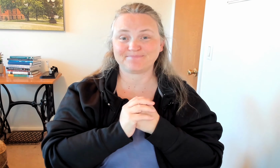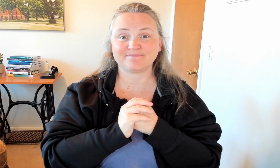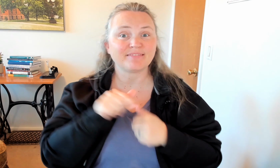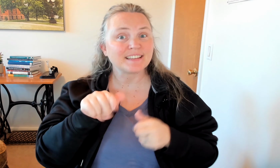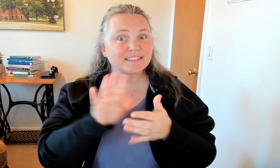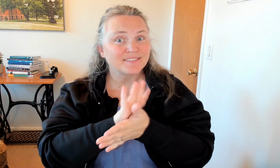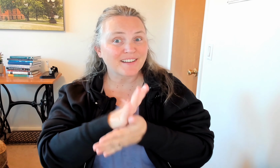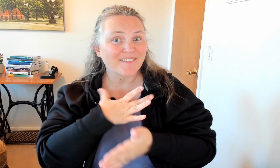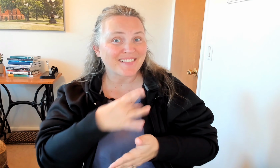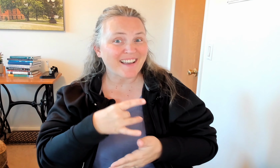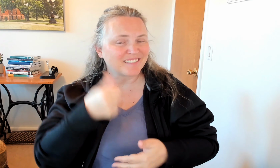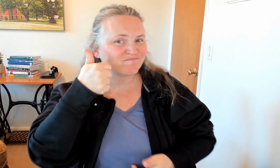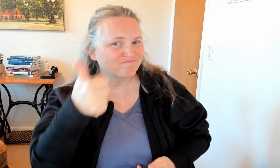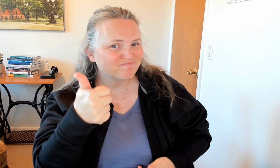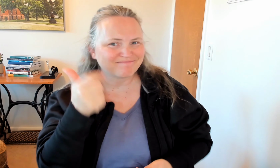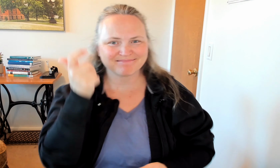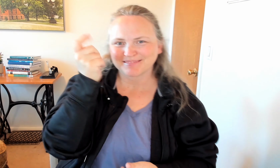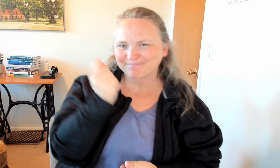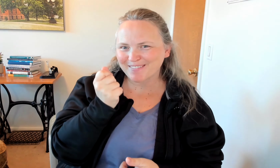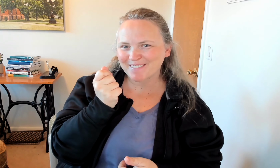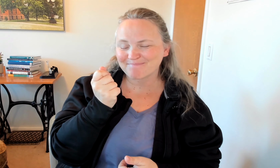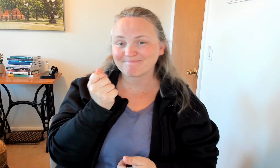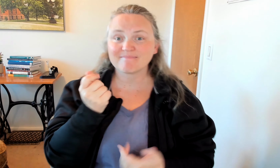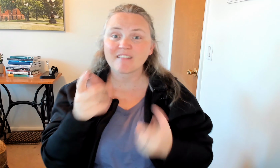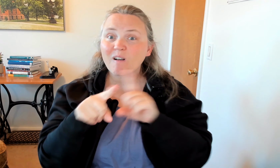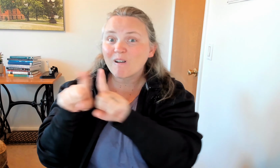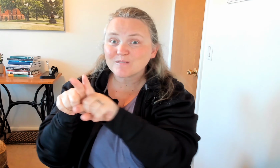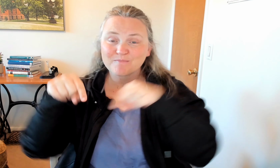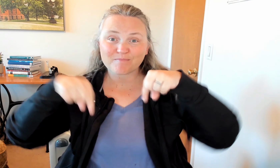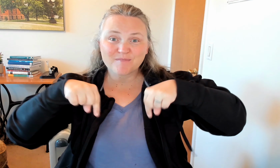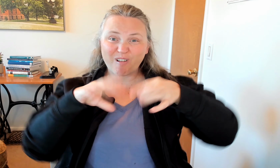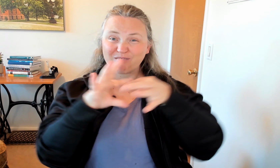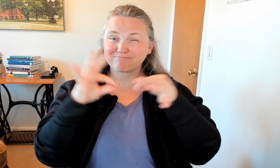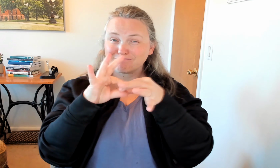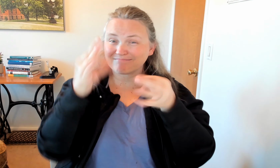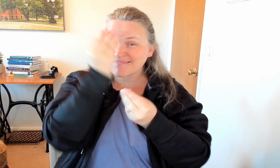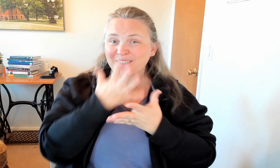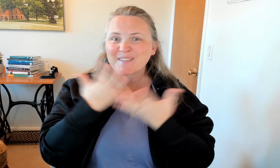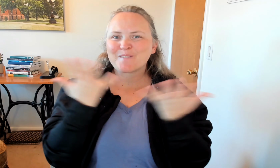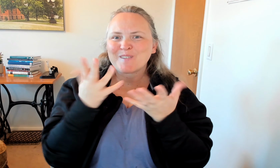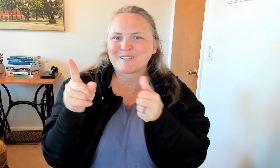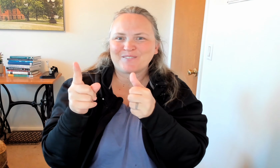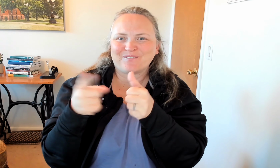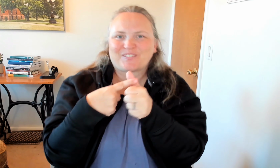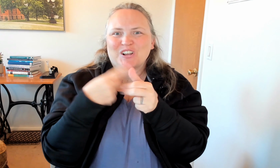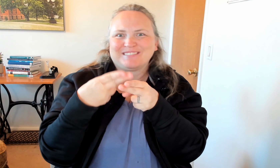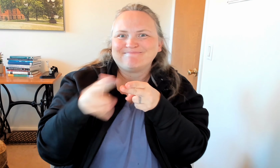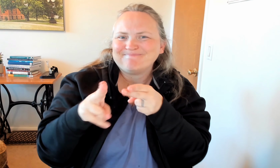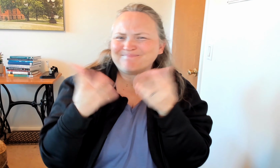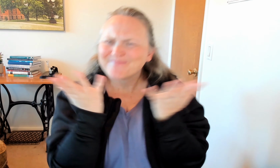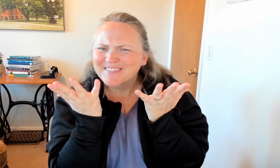If you liked this video click like and subscribe. Leave a comment below and let me know what snippet you're going to create first.